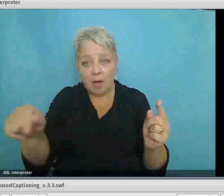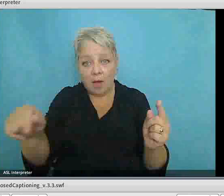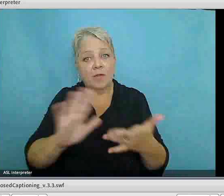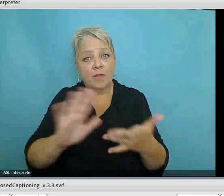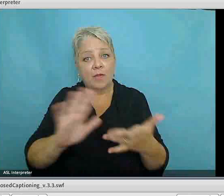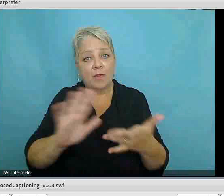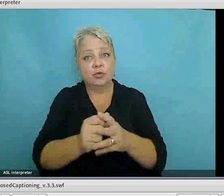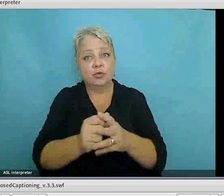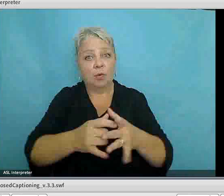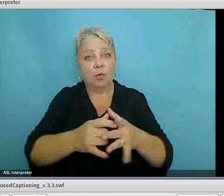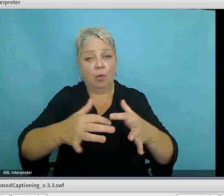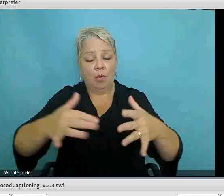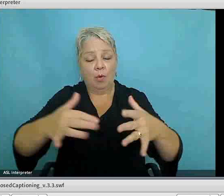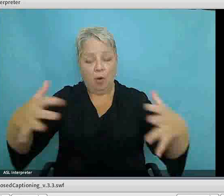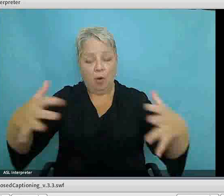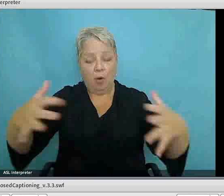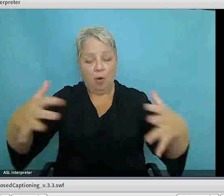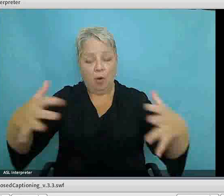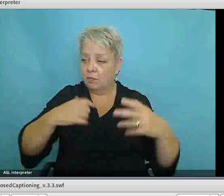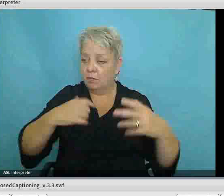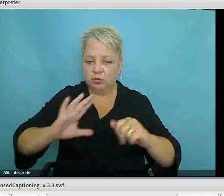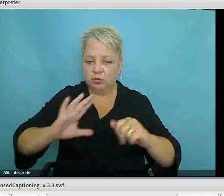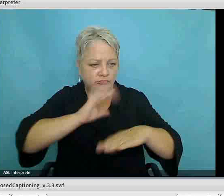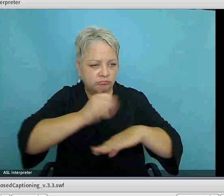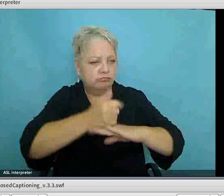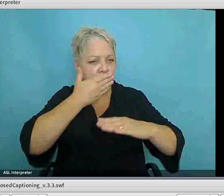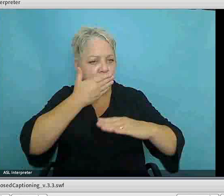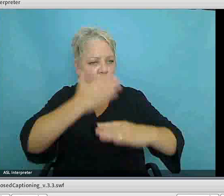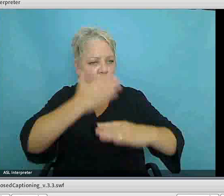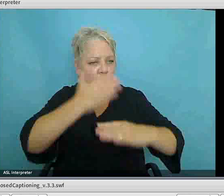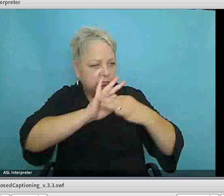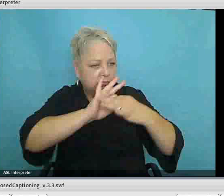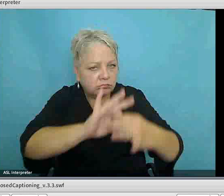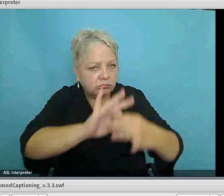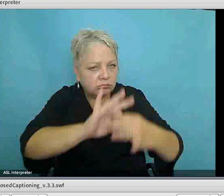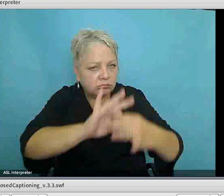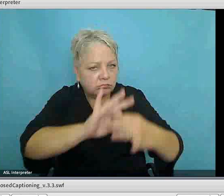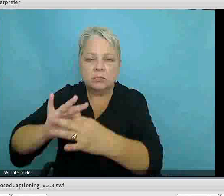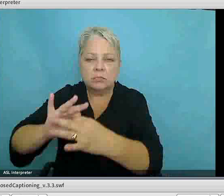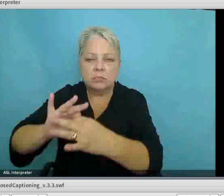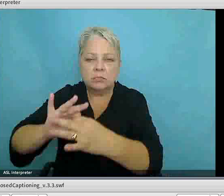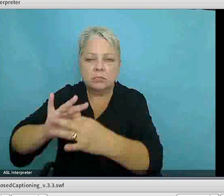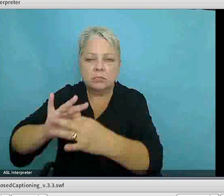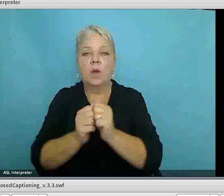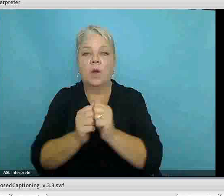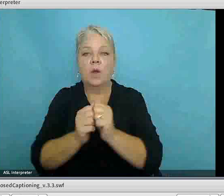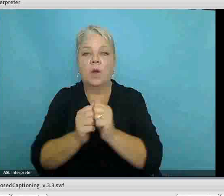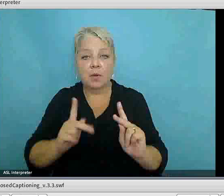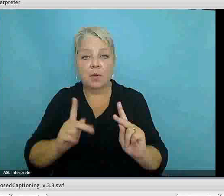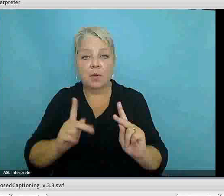with folks who provide critical services to the folks they are trying to draw into their